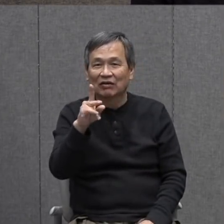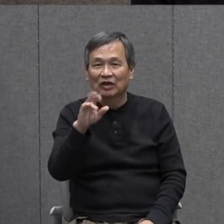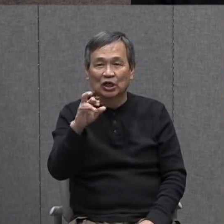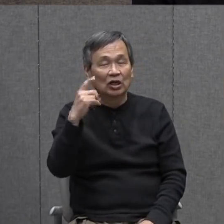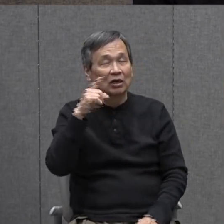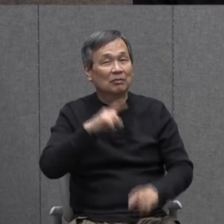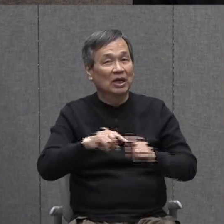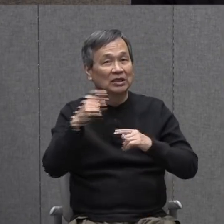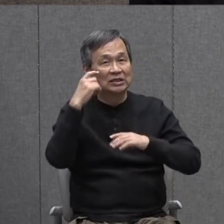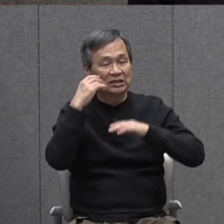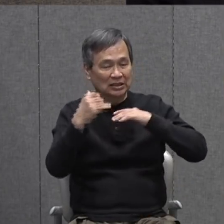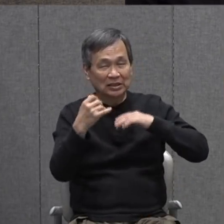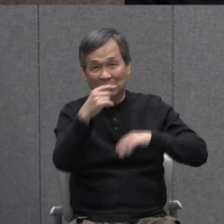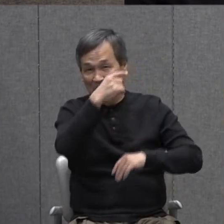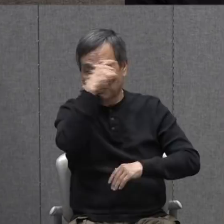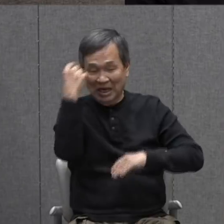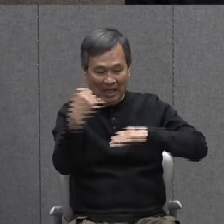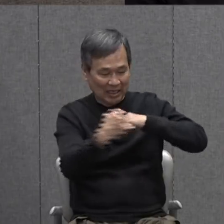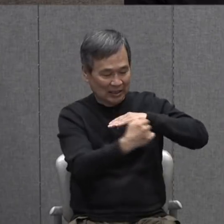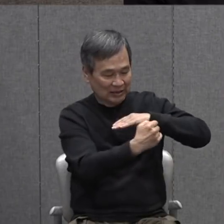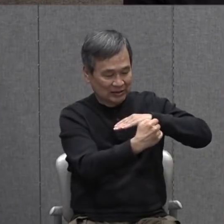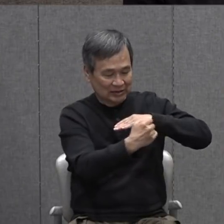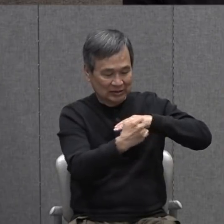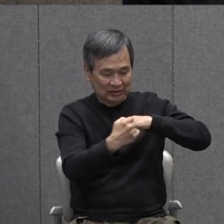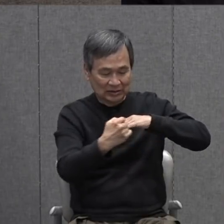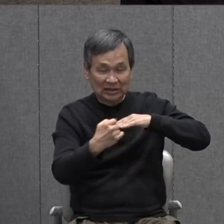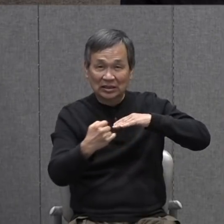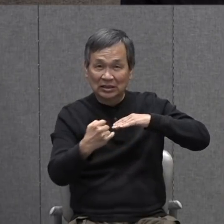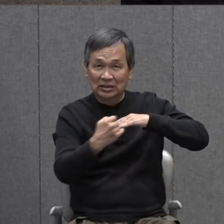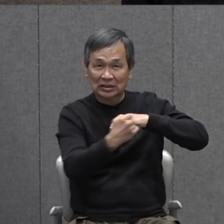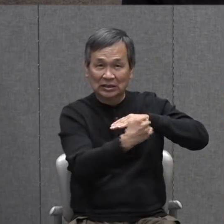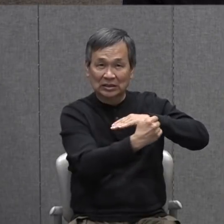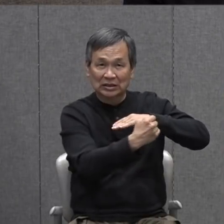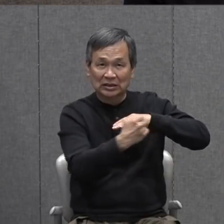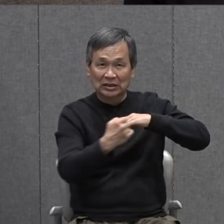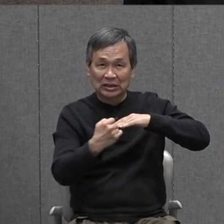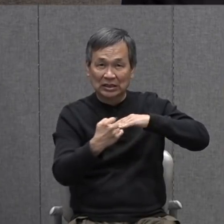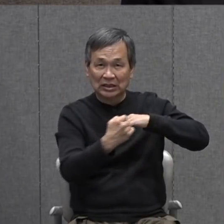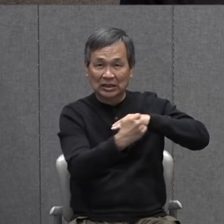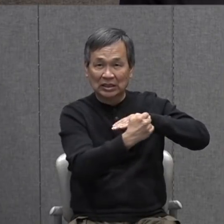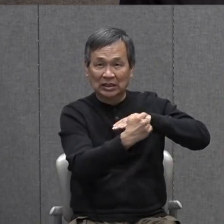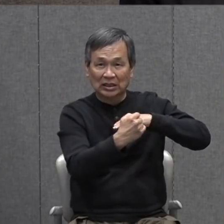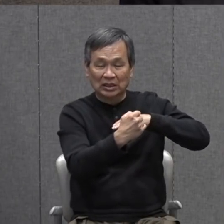this sort of black color at the bottom of my shoe. And at the bottom it's brown.